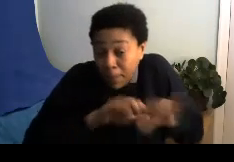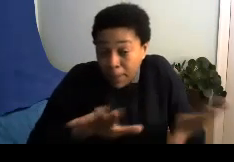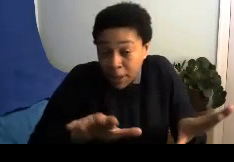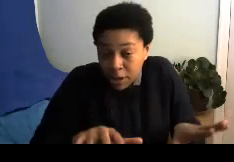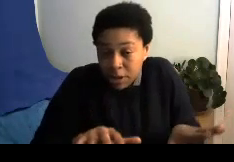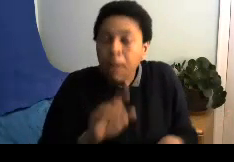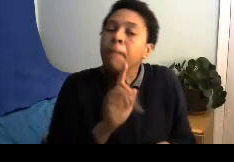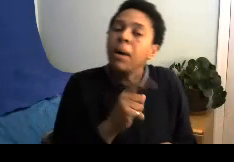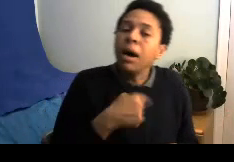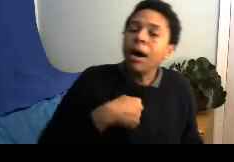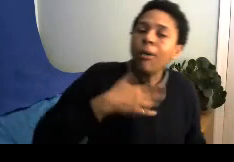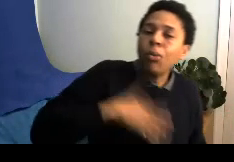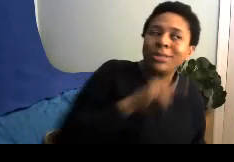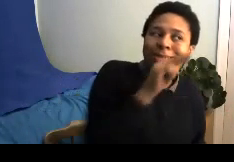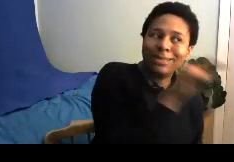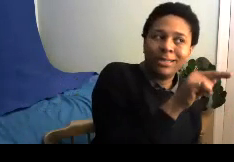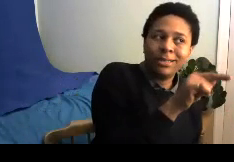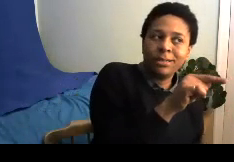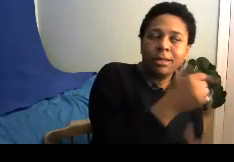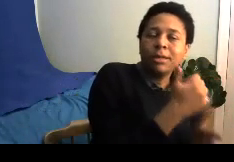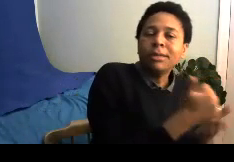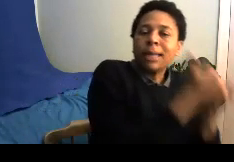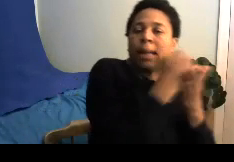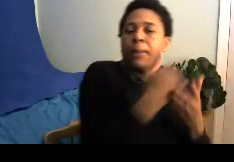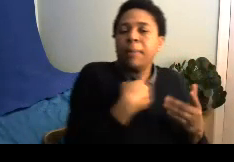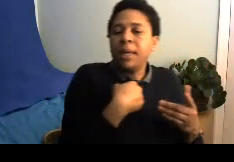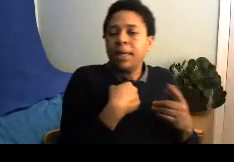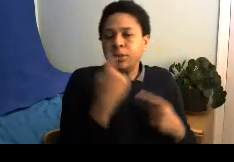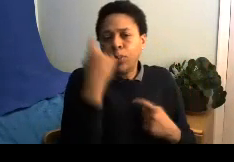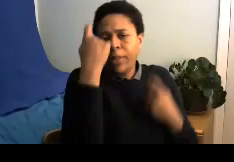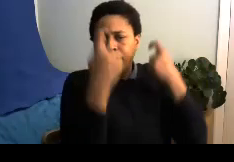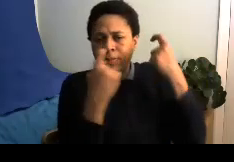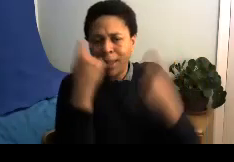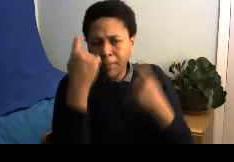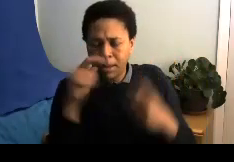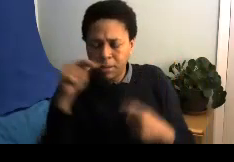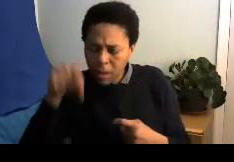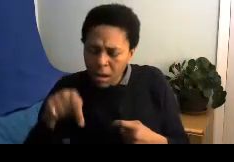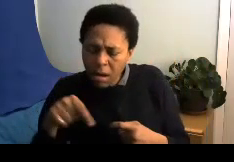work through studying Black British literature, and this